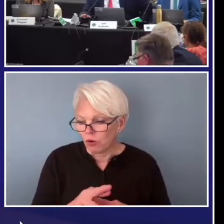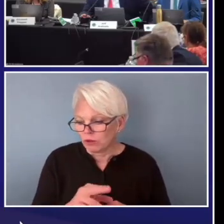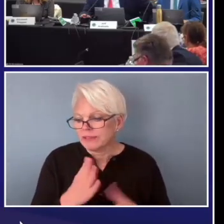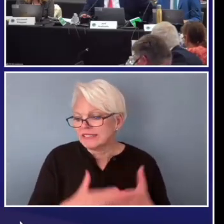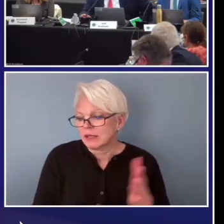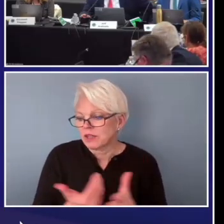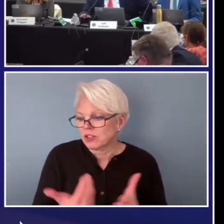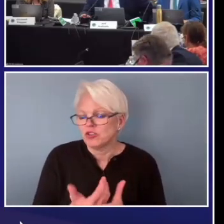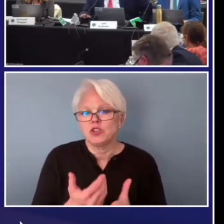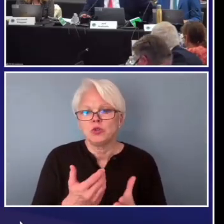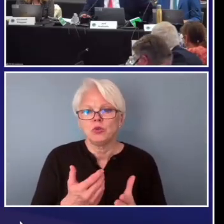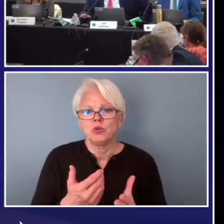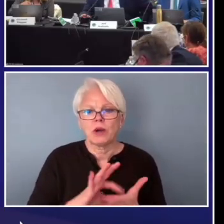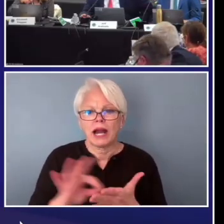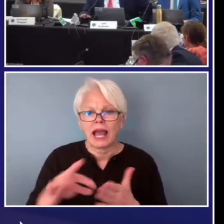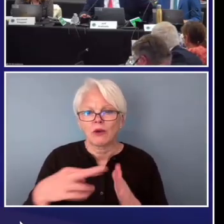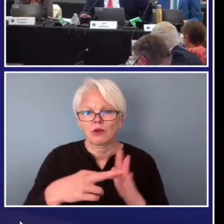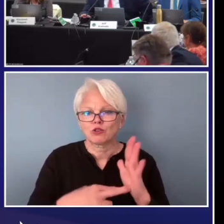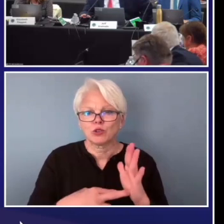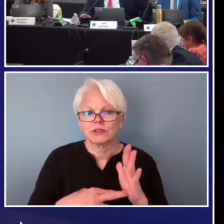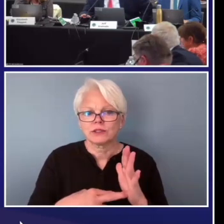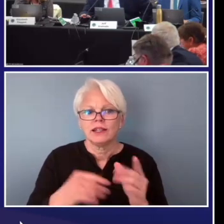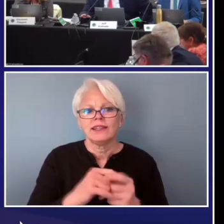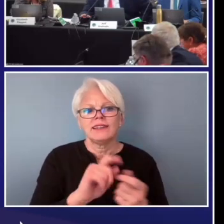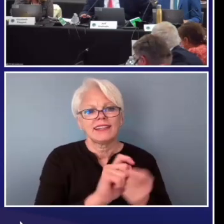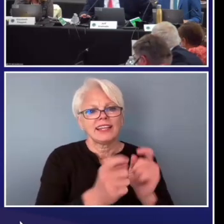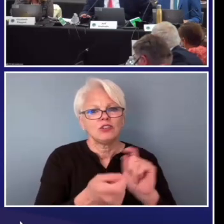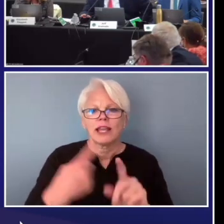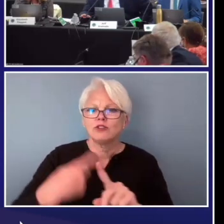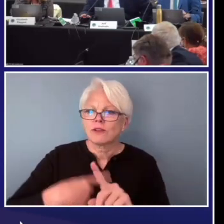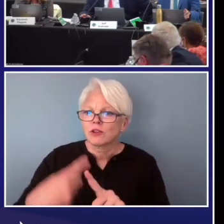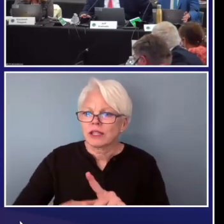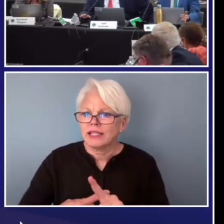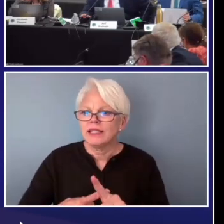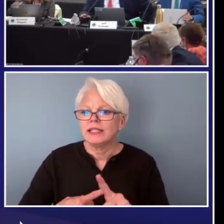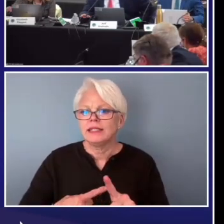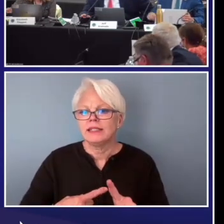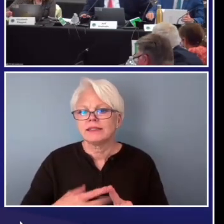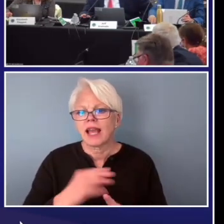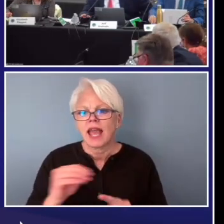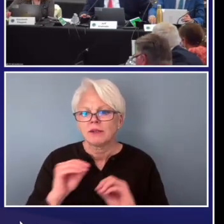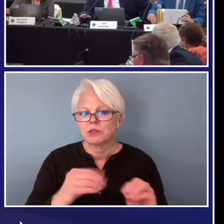rules, where they change their leases and, and it puts them in a bad situation, um, I